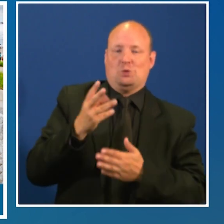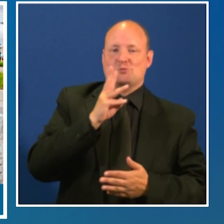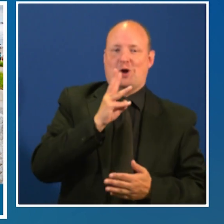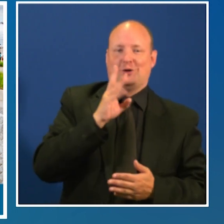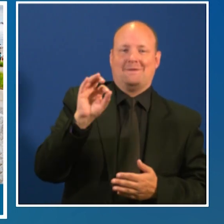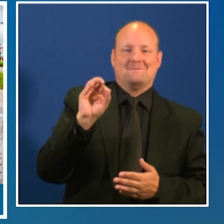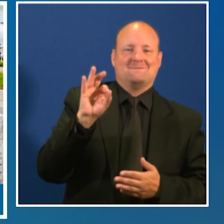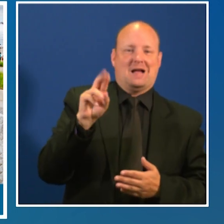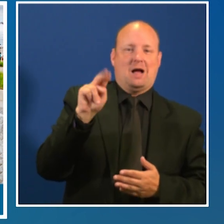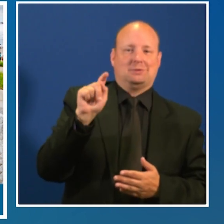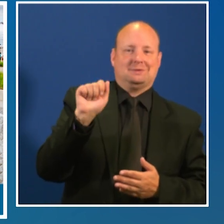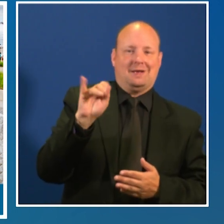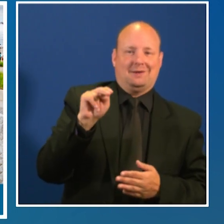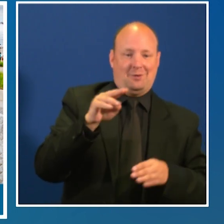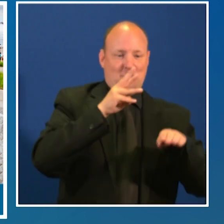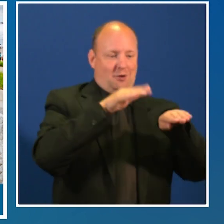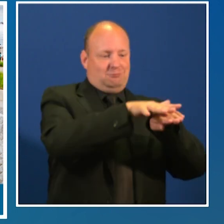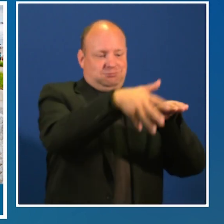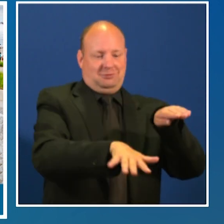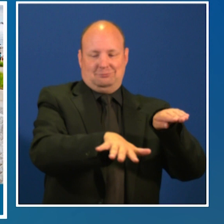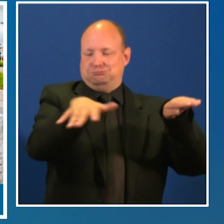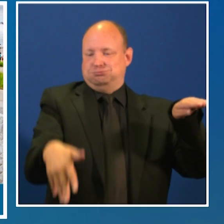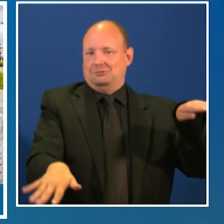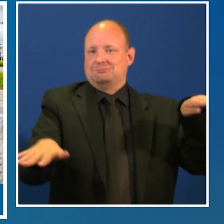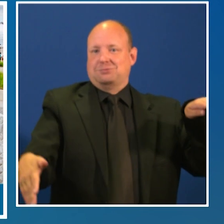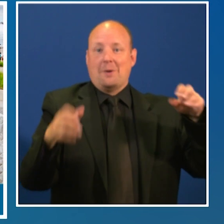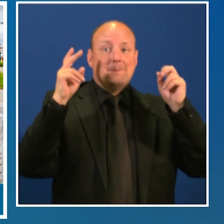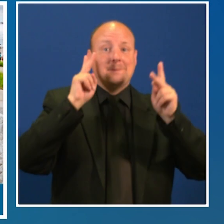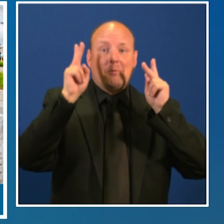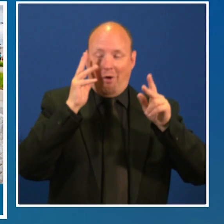your feet wet. Finally, the City is now accepting permit requests